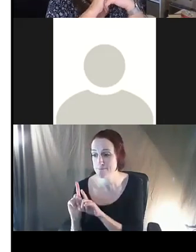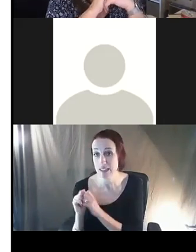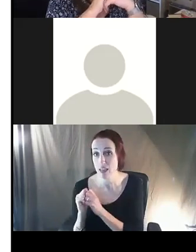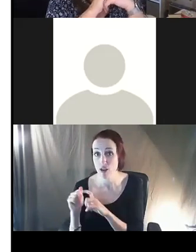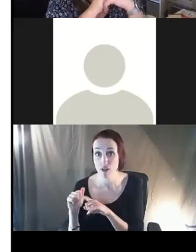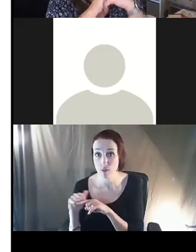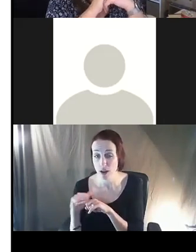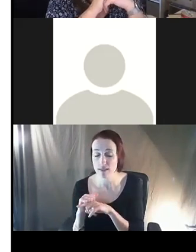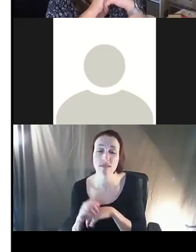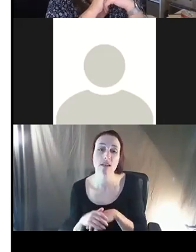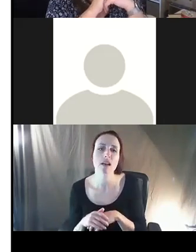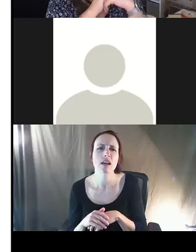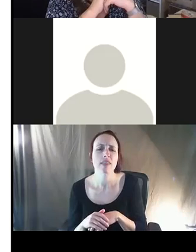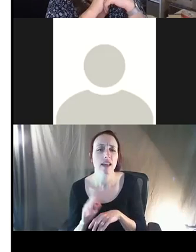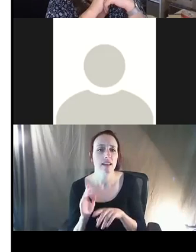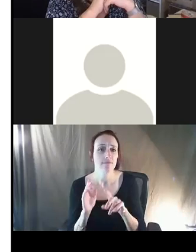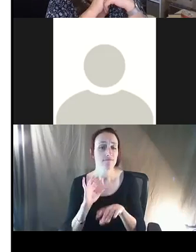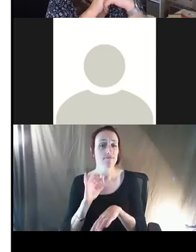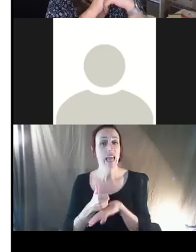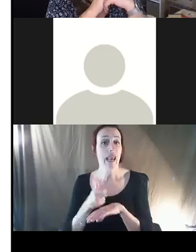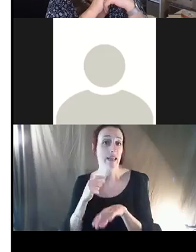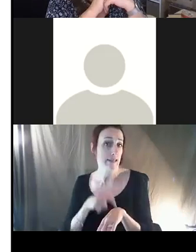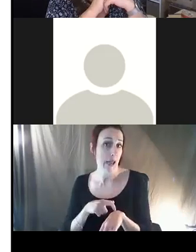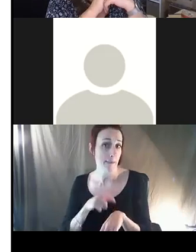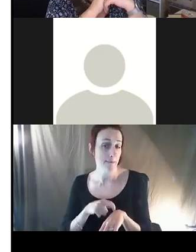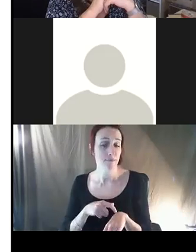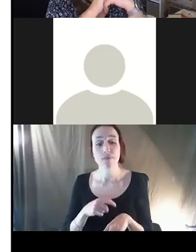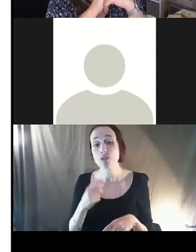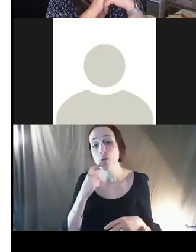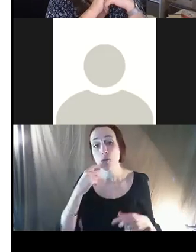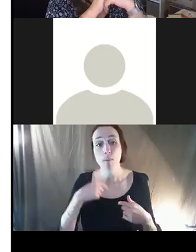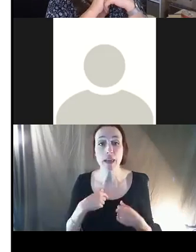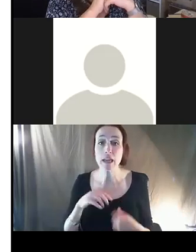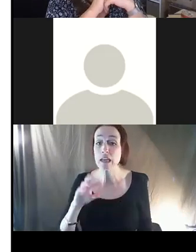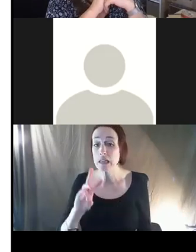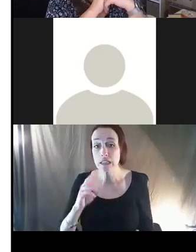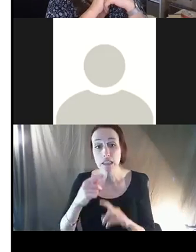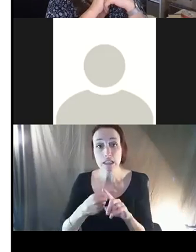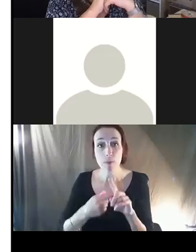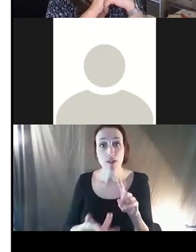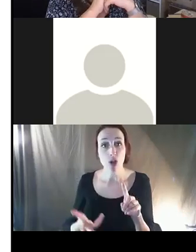Just like I was able to take an article from six months ago, compare it to an article that is later